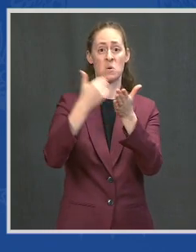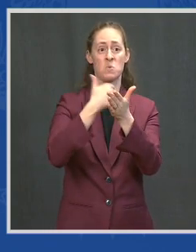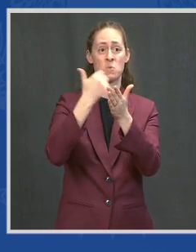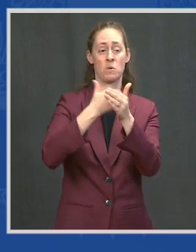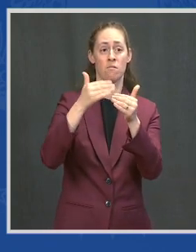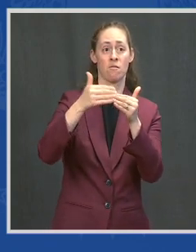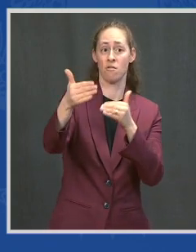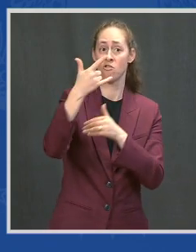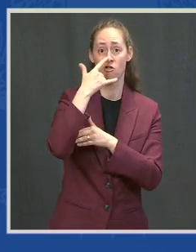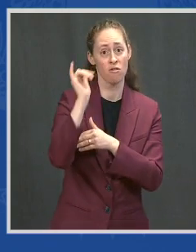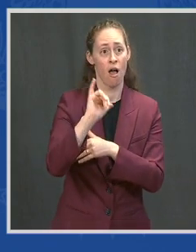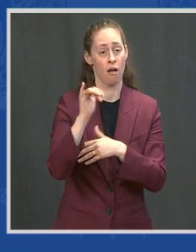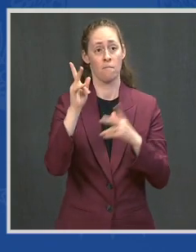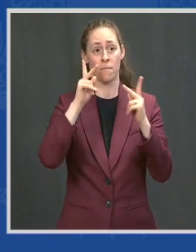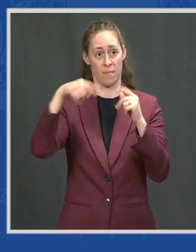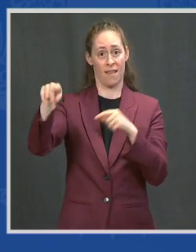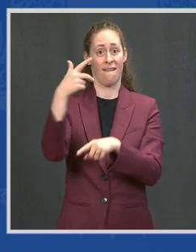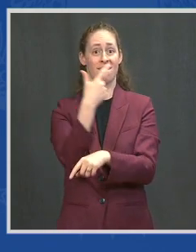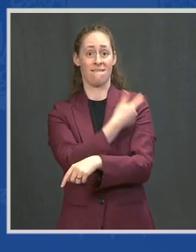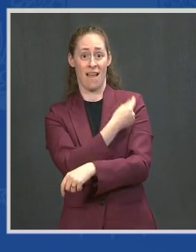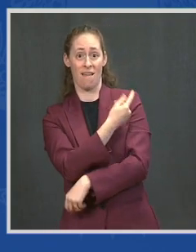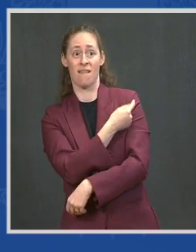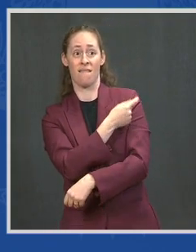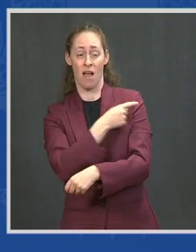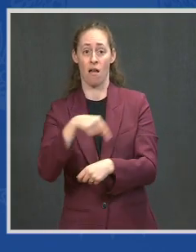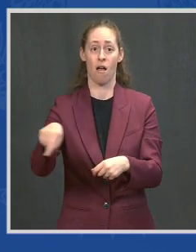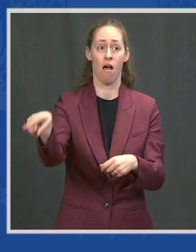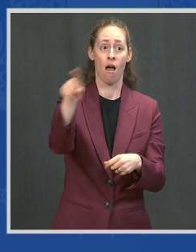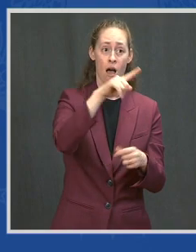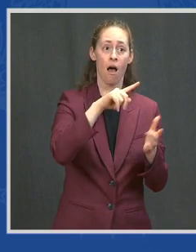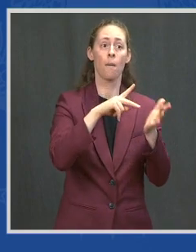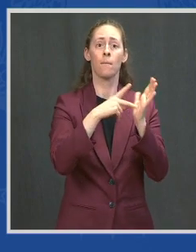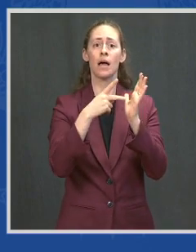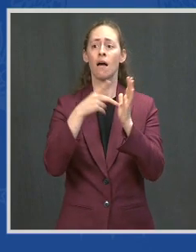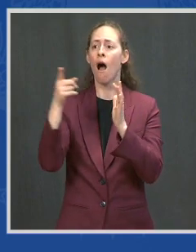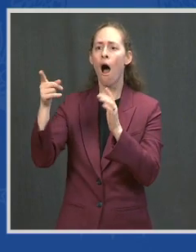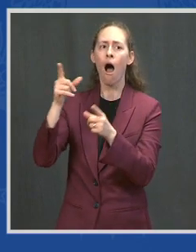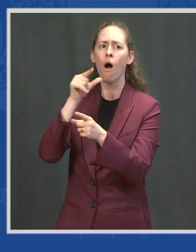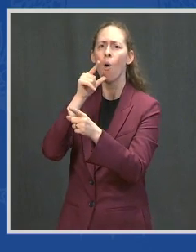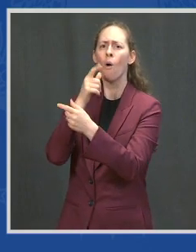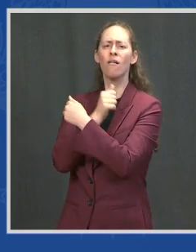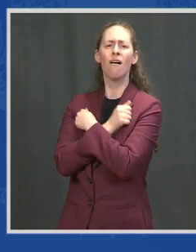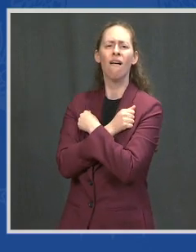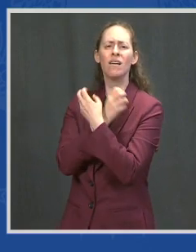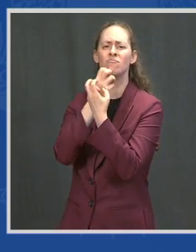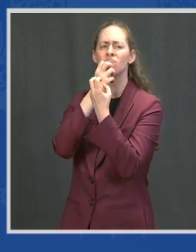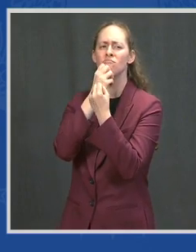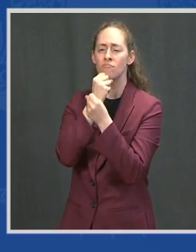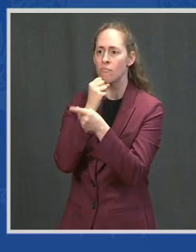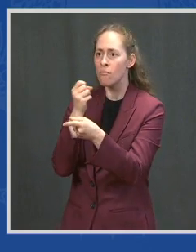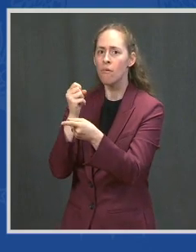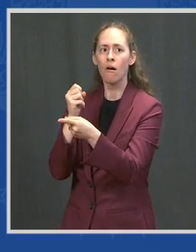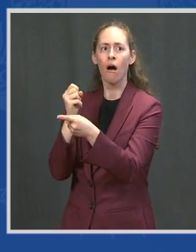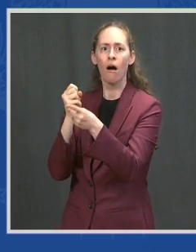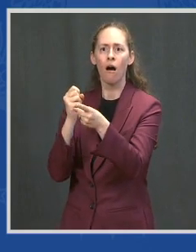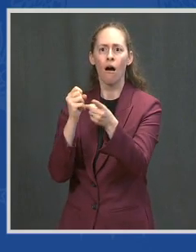are going to be listening to people who they love and are around. And they're going to say, why don't just go ahead and do it?